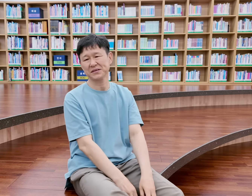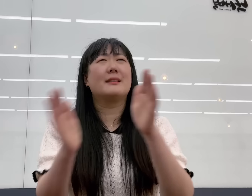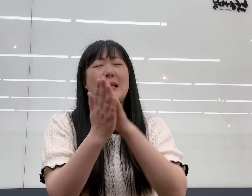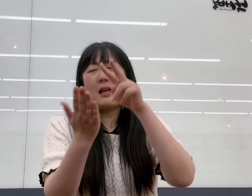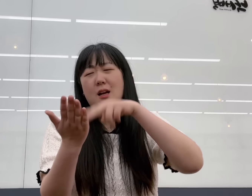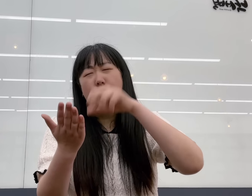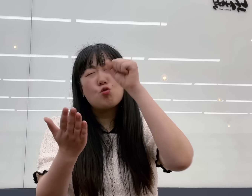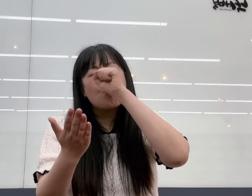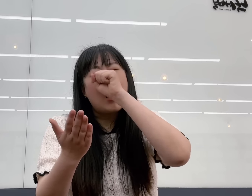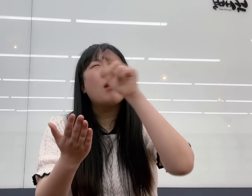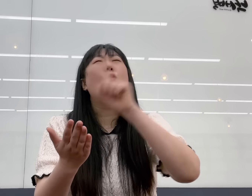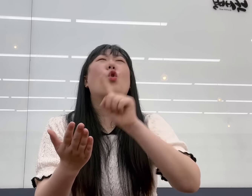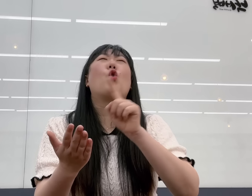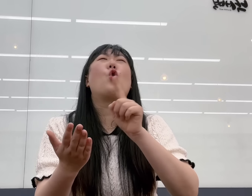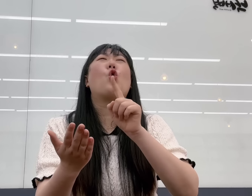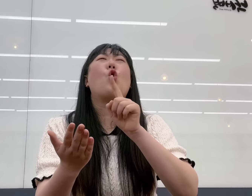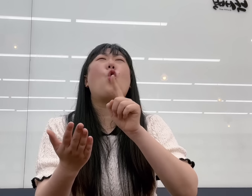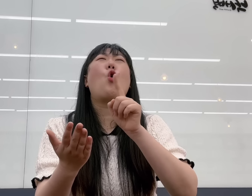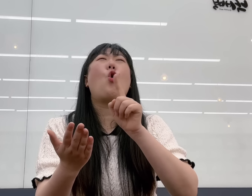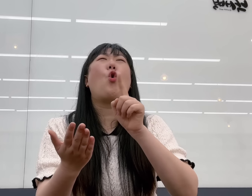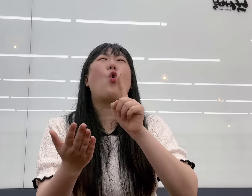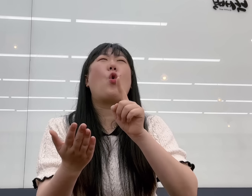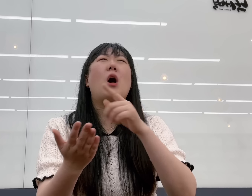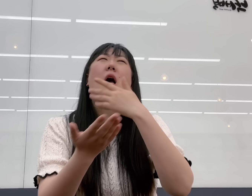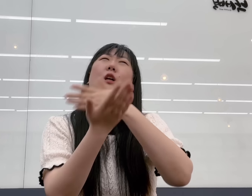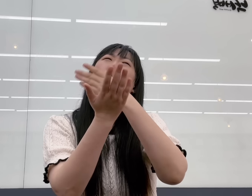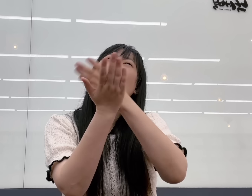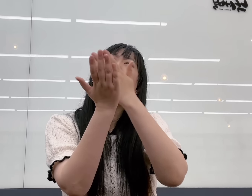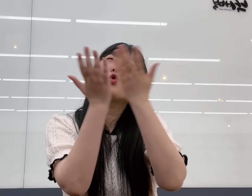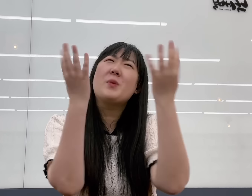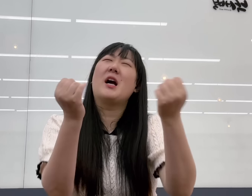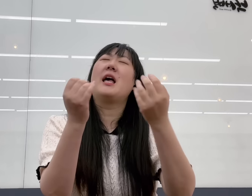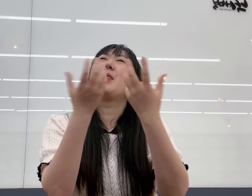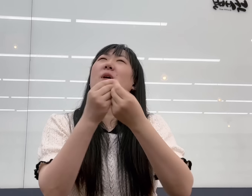So, what is your favorite book? There are many different genres.